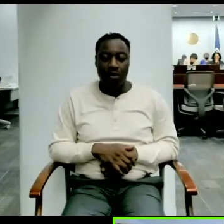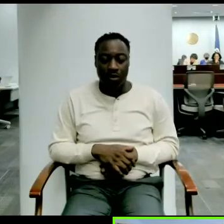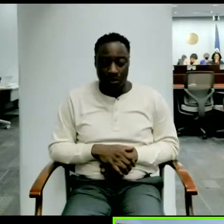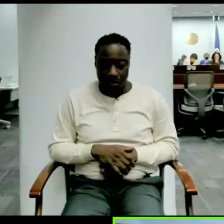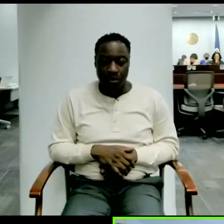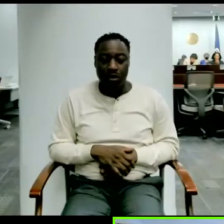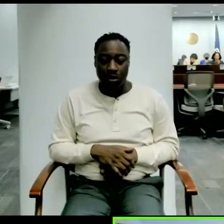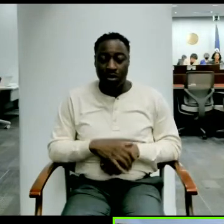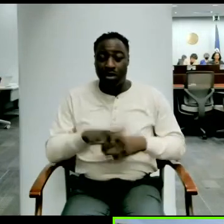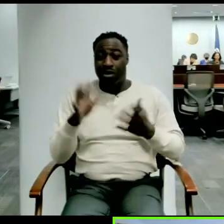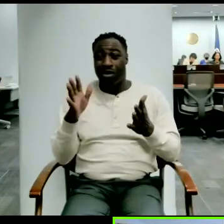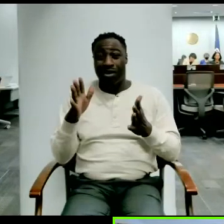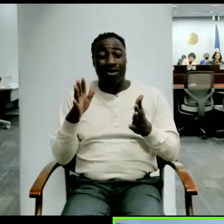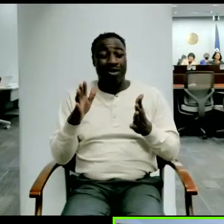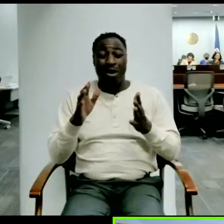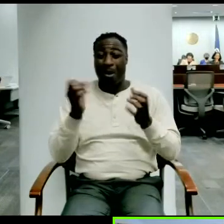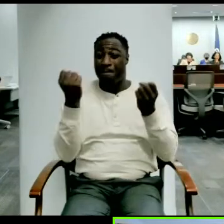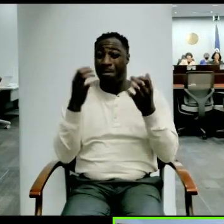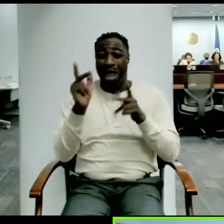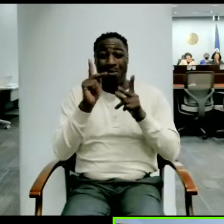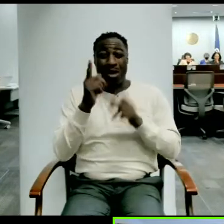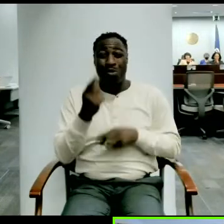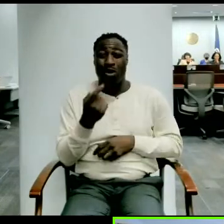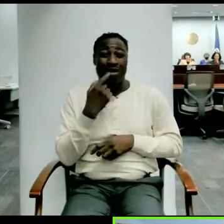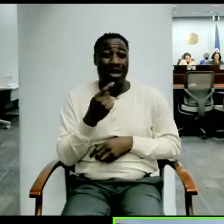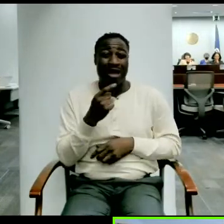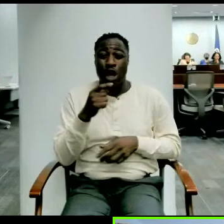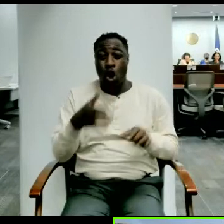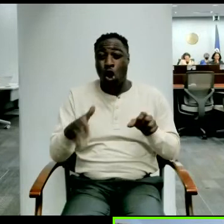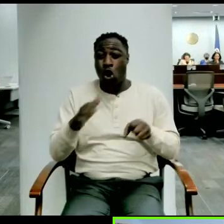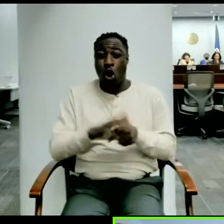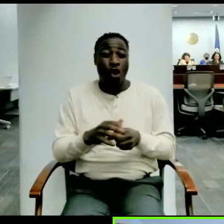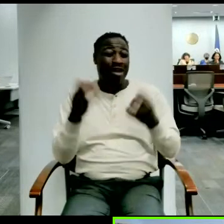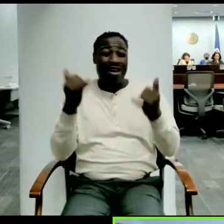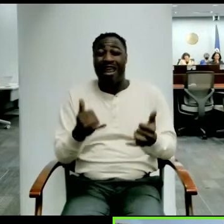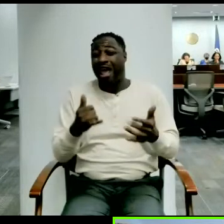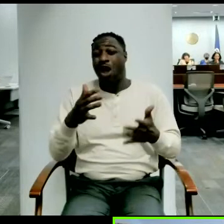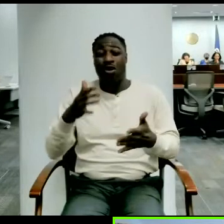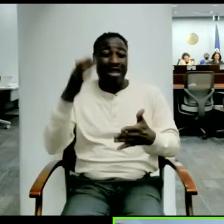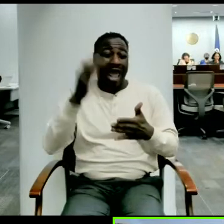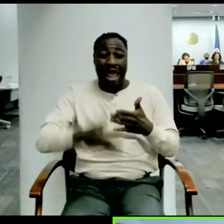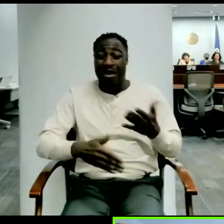frequent attitude I'm encountering that COVID is now endemic and like a cold.